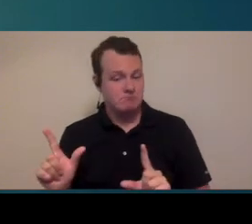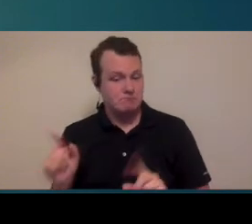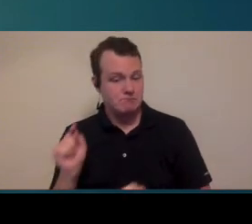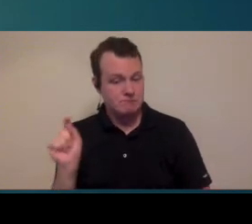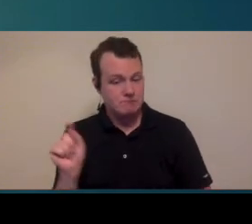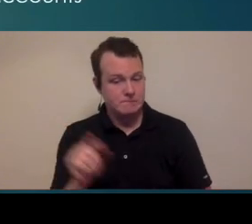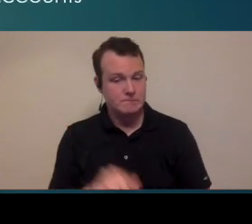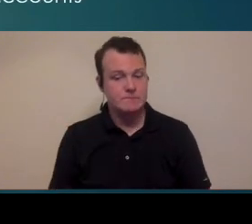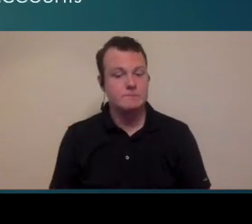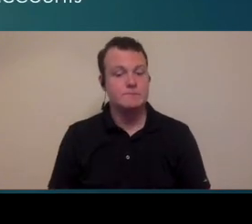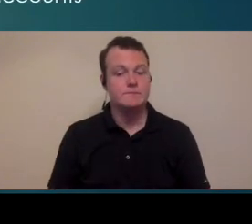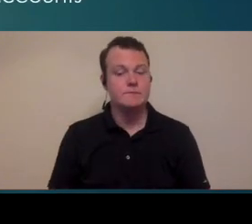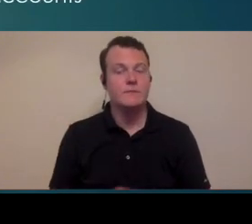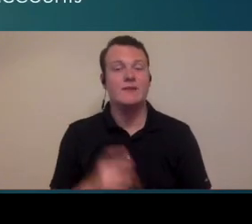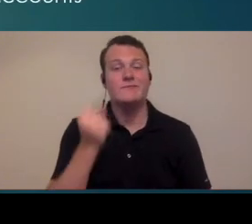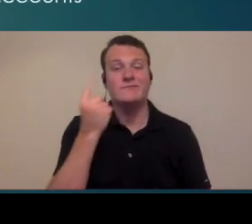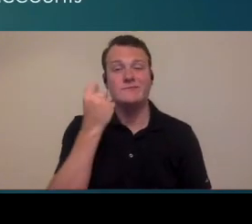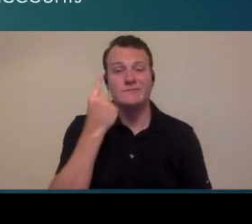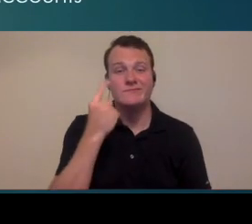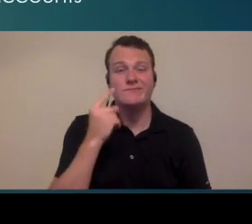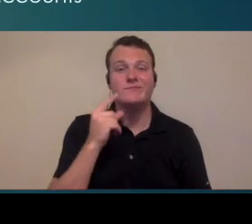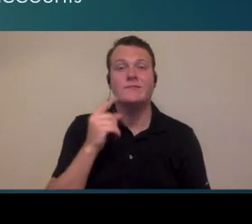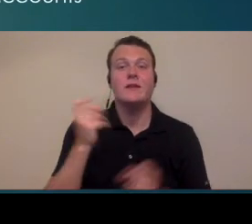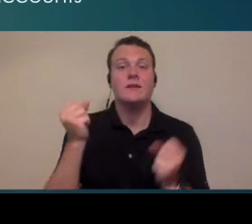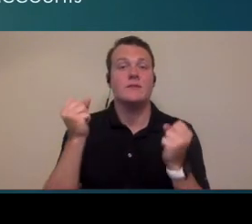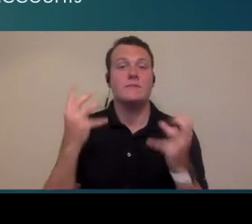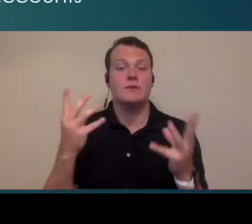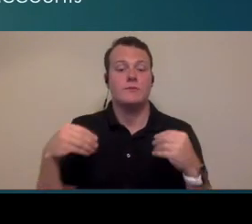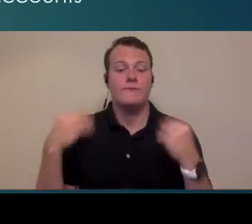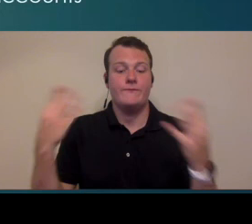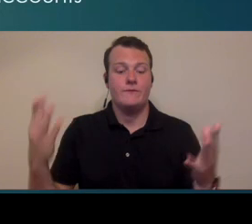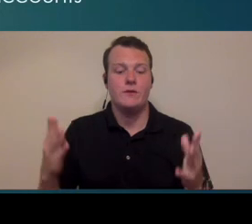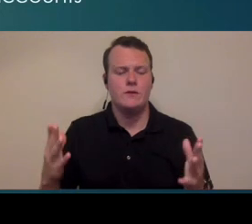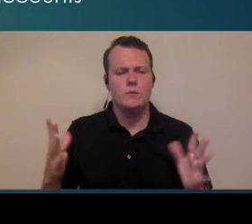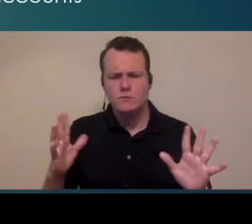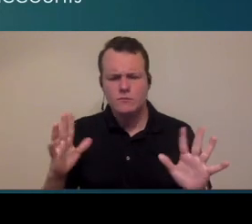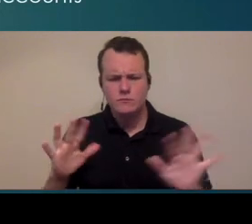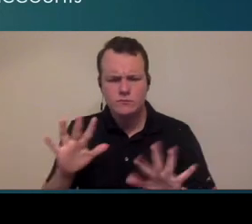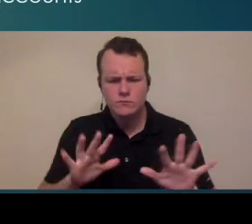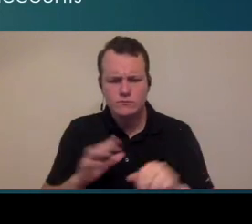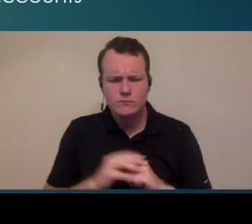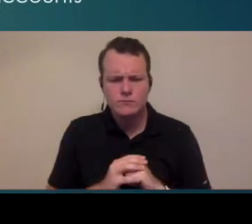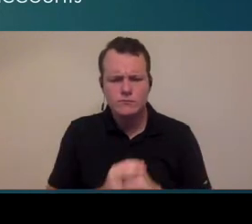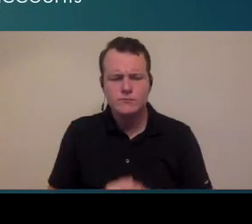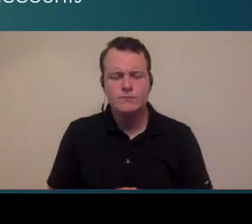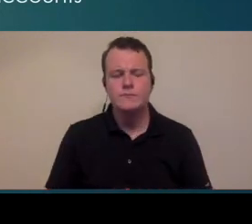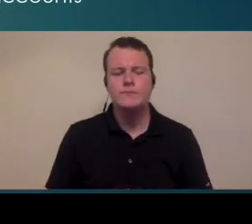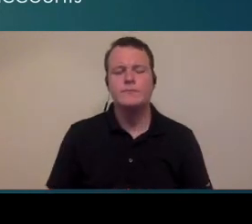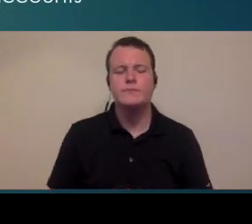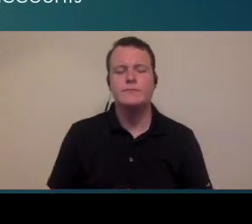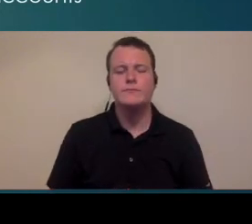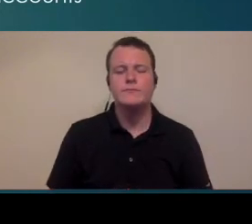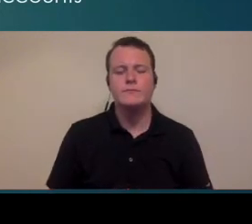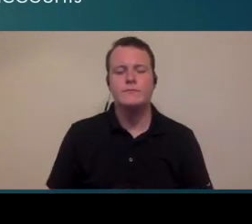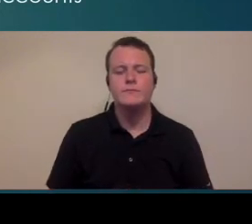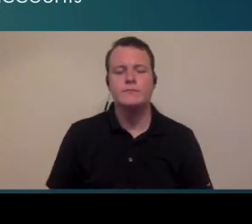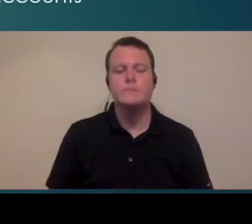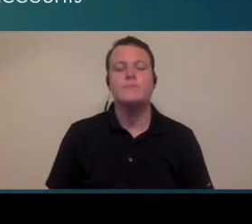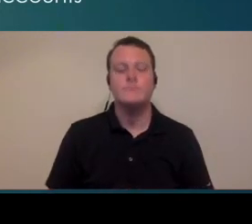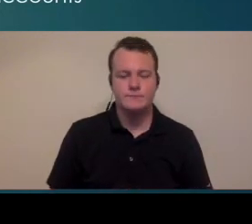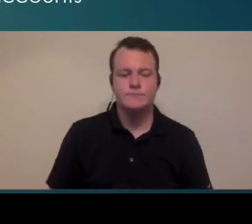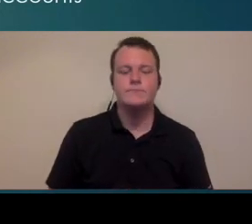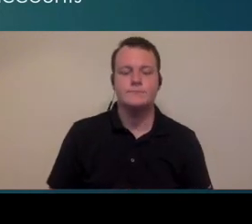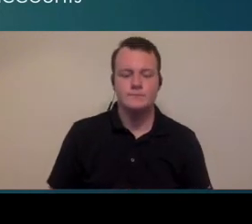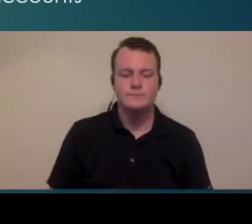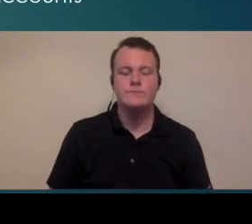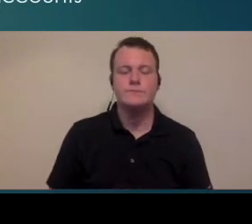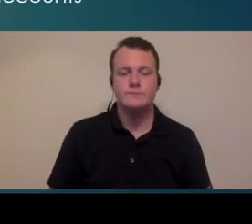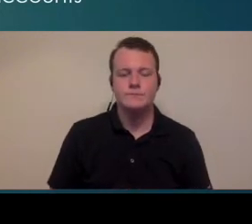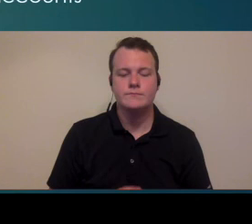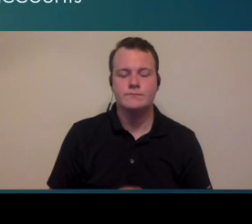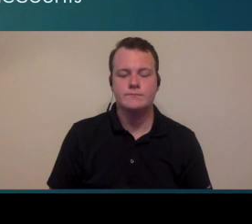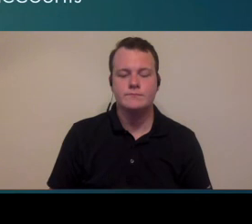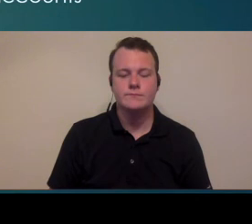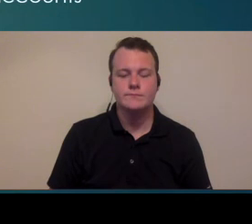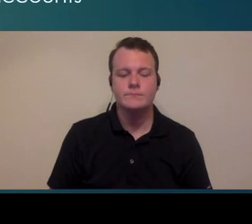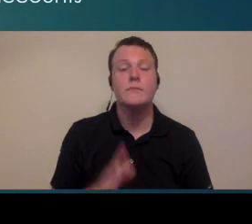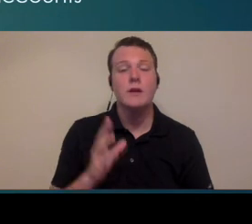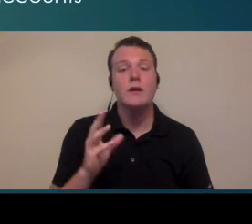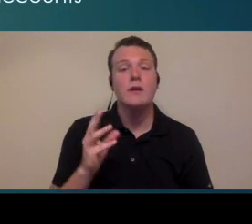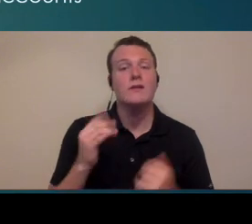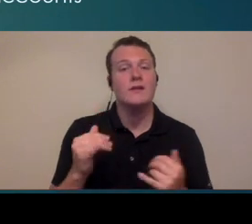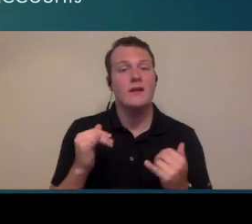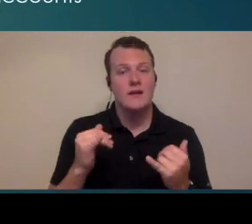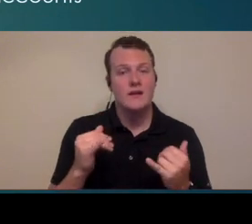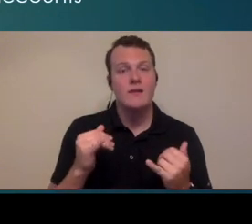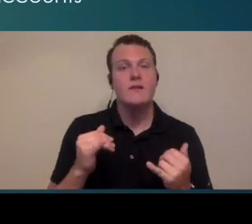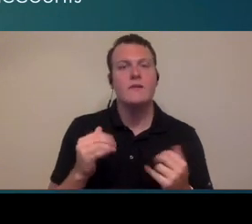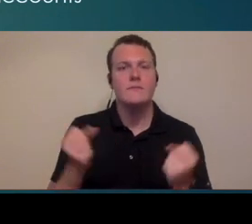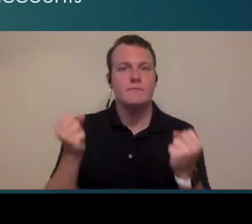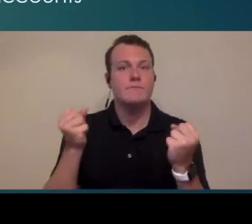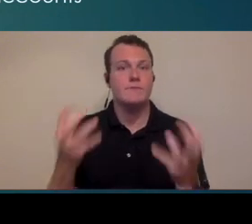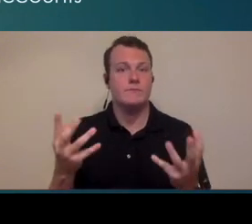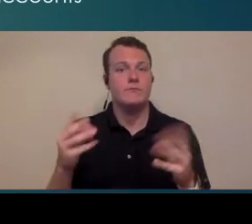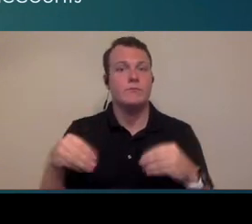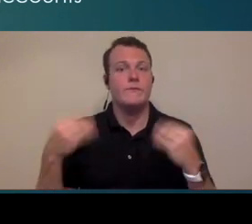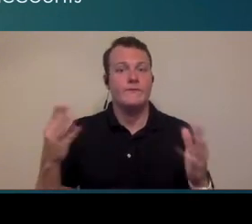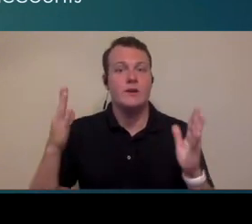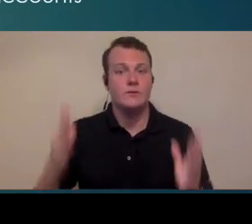next slide when we get into multiple absolutely when you get into multiple